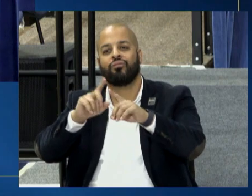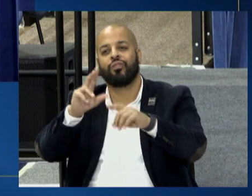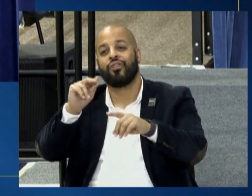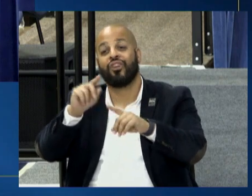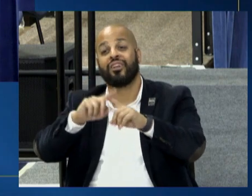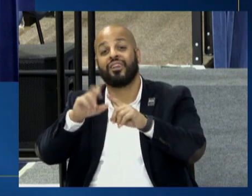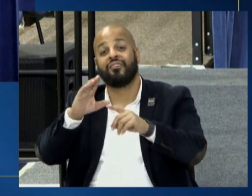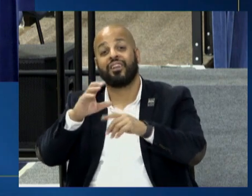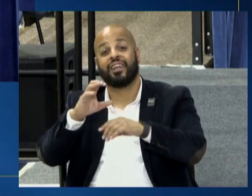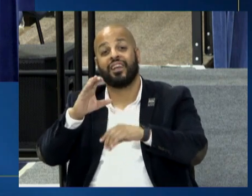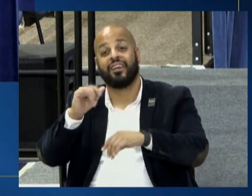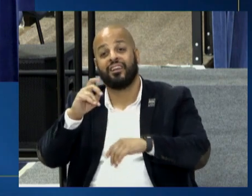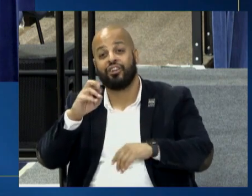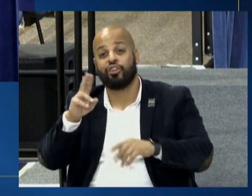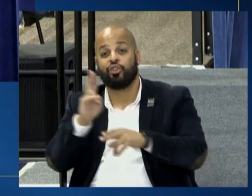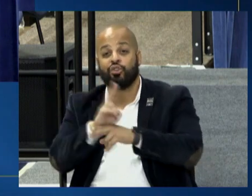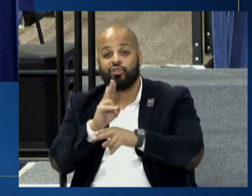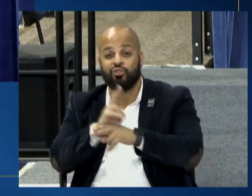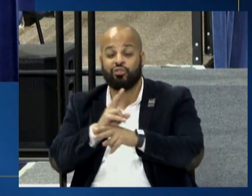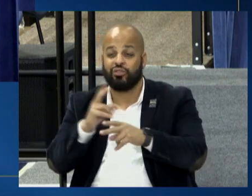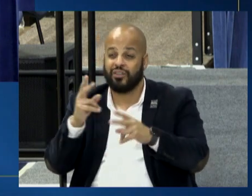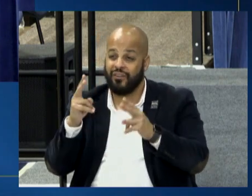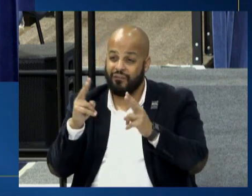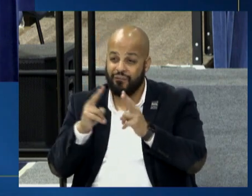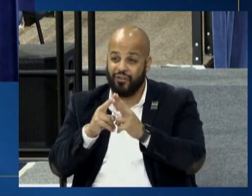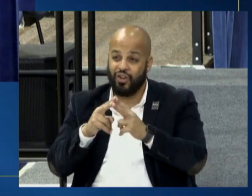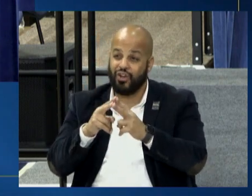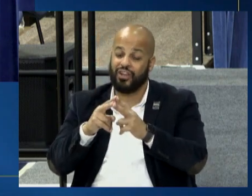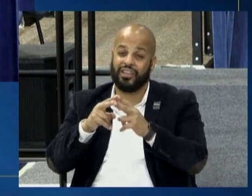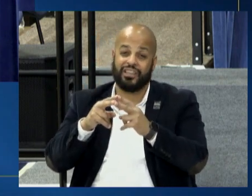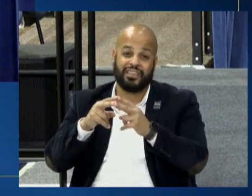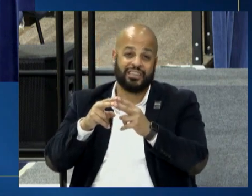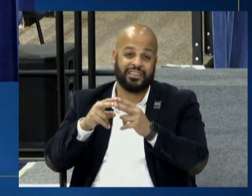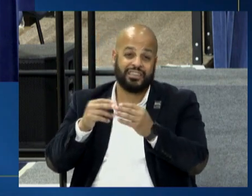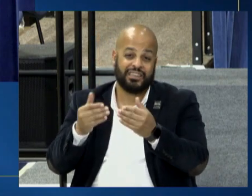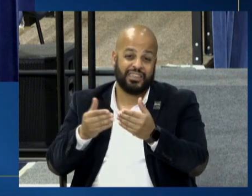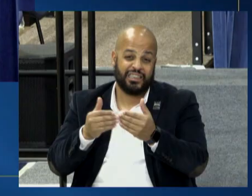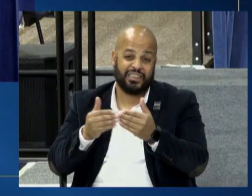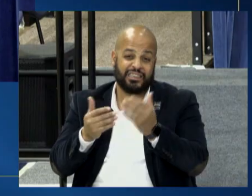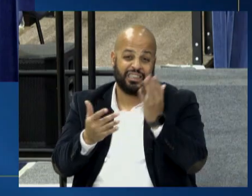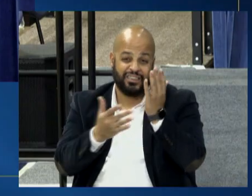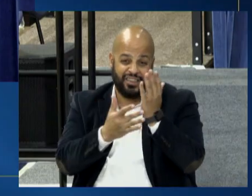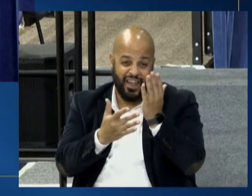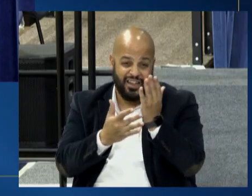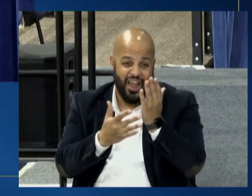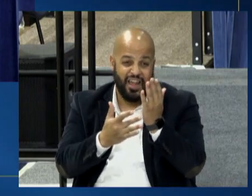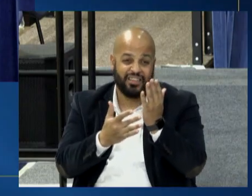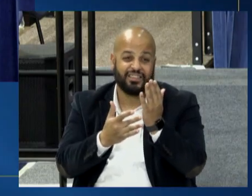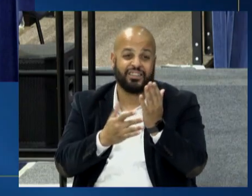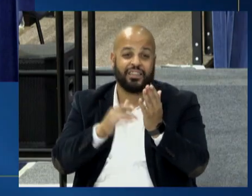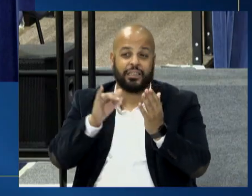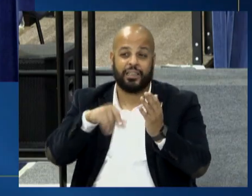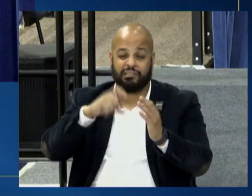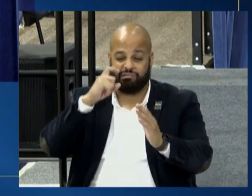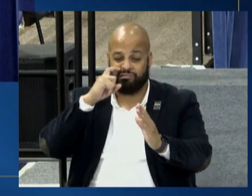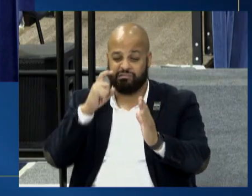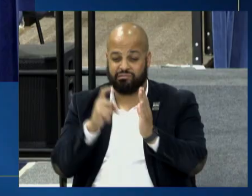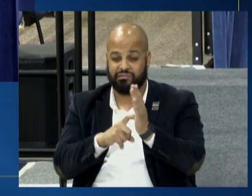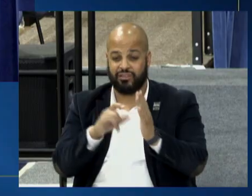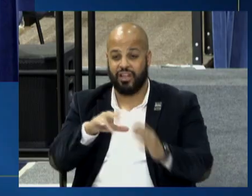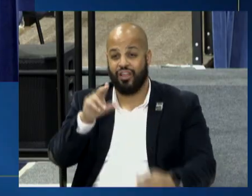novel synthetic -- biosynthetic technology that can detect those 30 cancers at stage one. So,